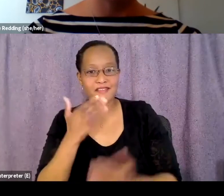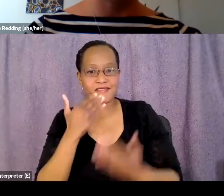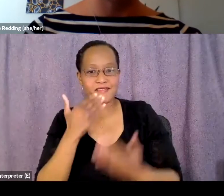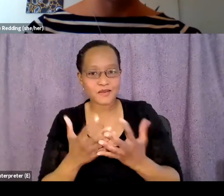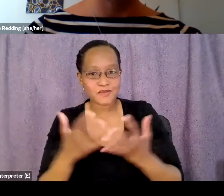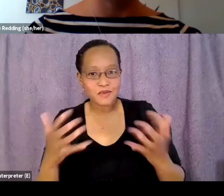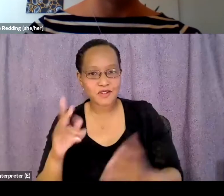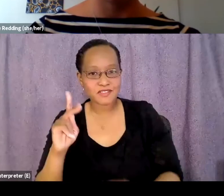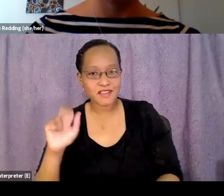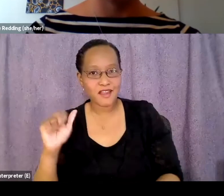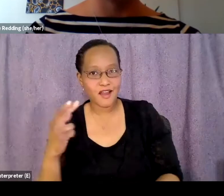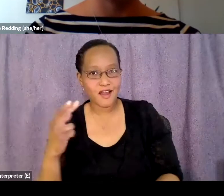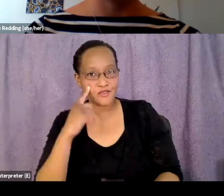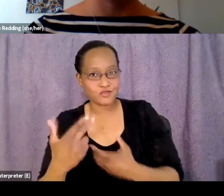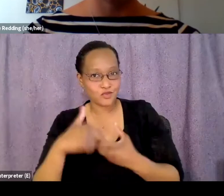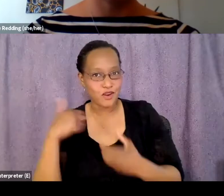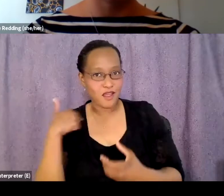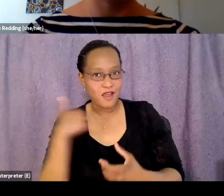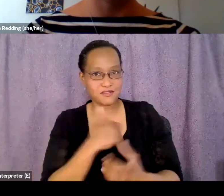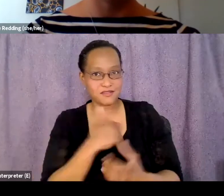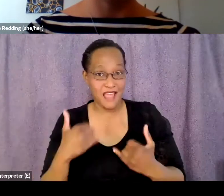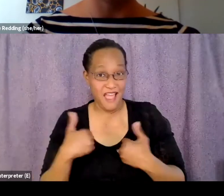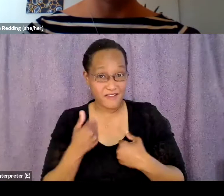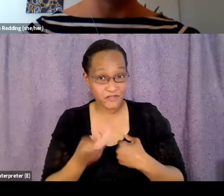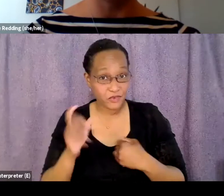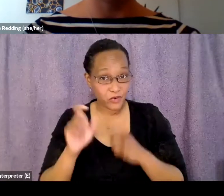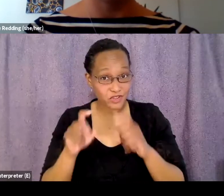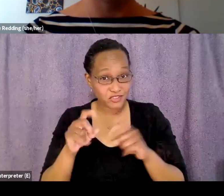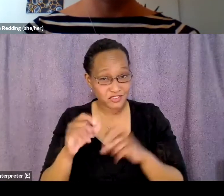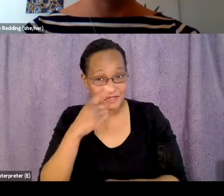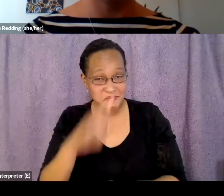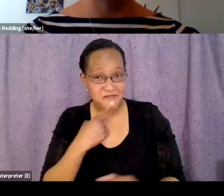couple of questions if you'd like to indulge us Keah Brown: Yes Please.